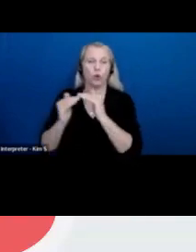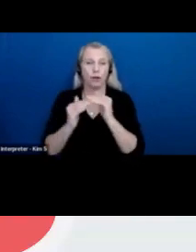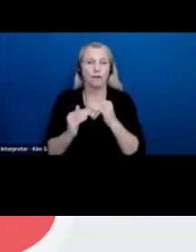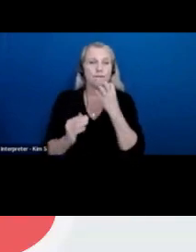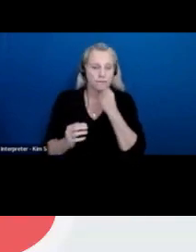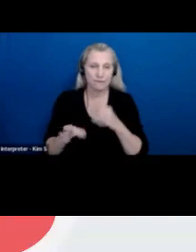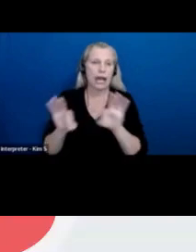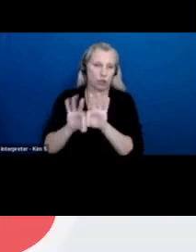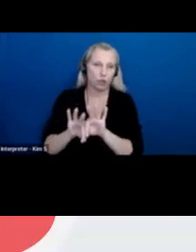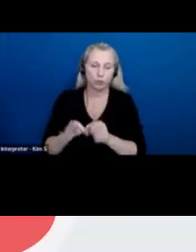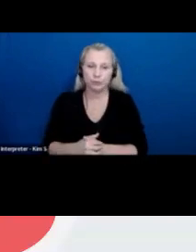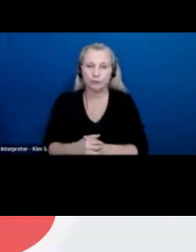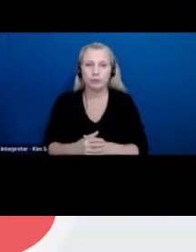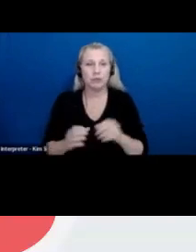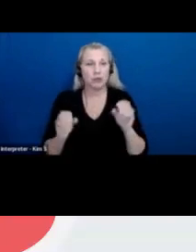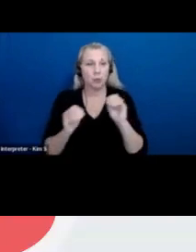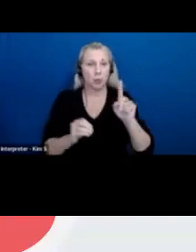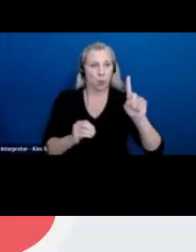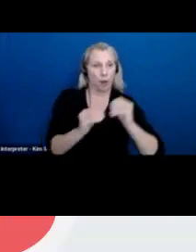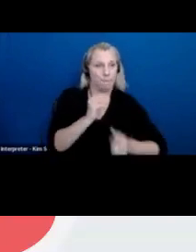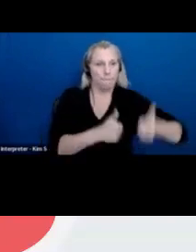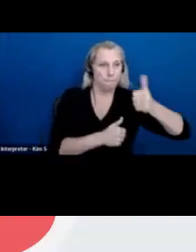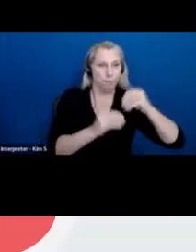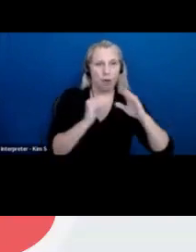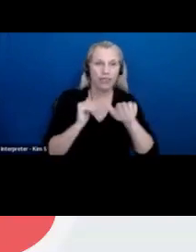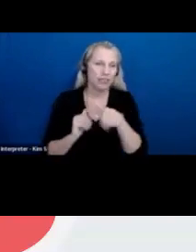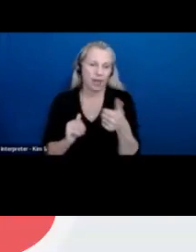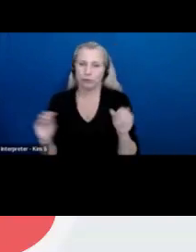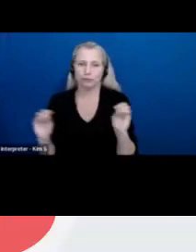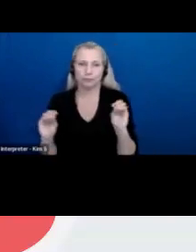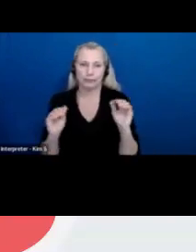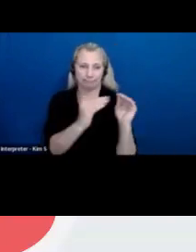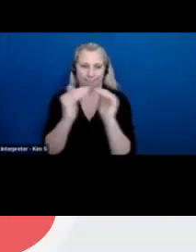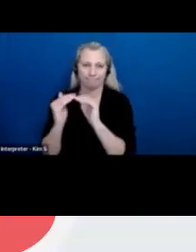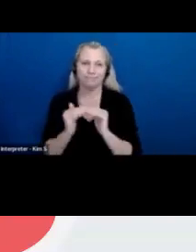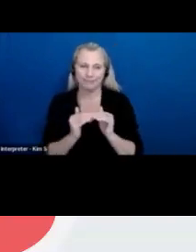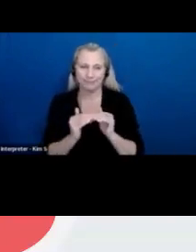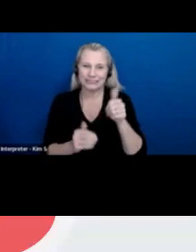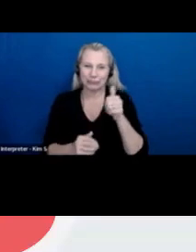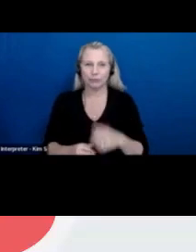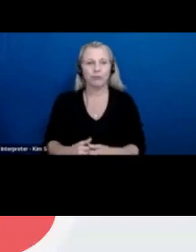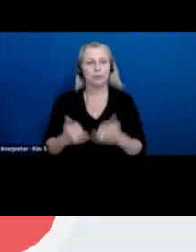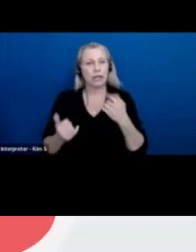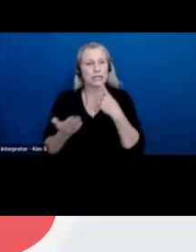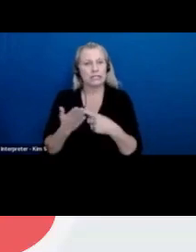no principal that is greater than another. So let's just highlight a few. We'll highlight